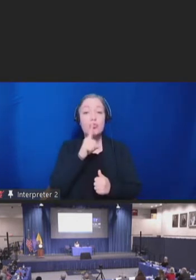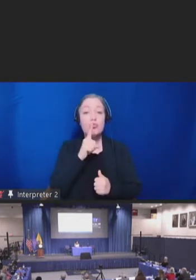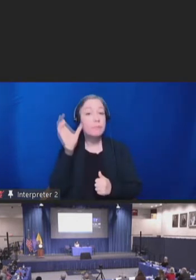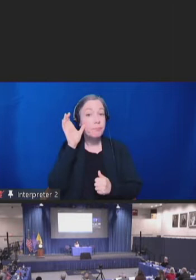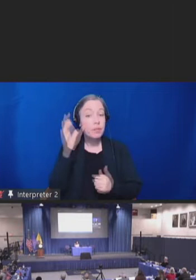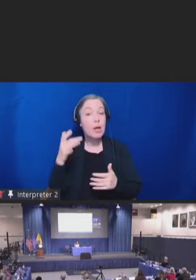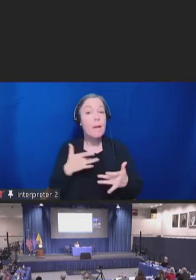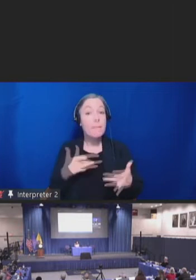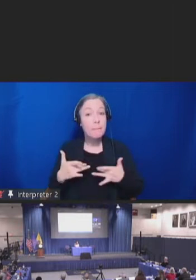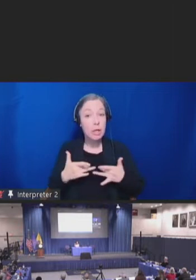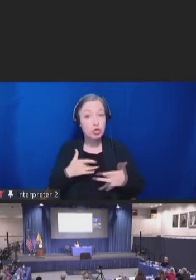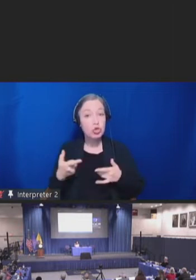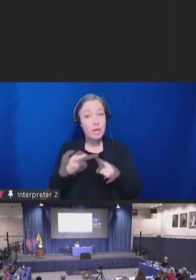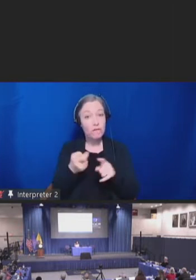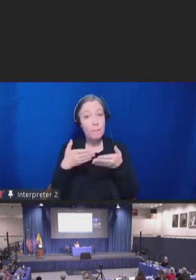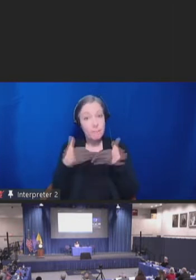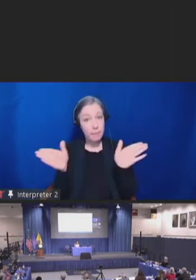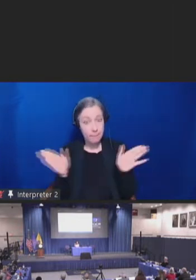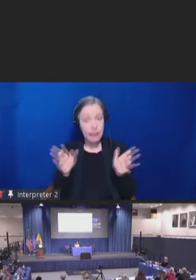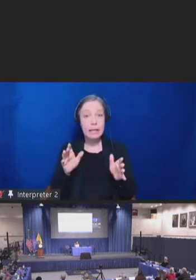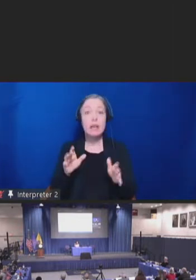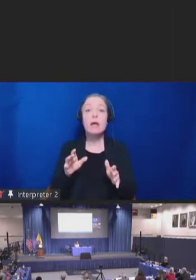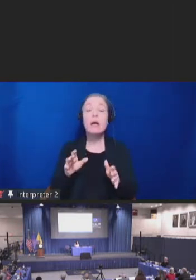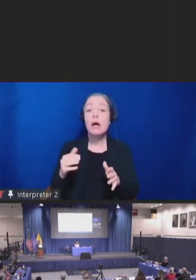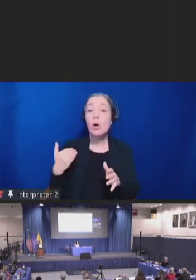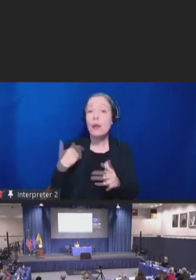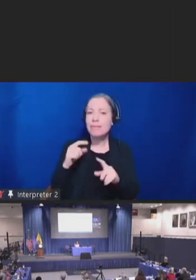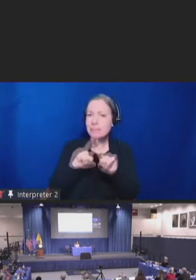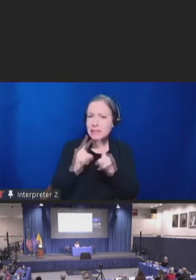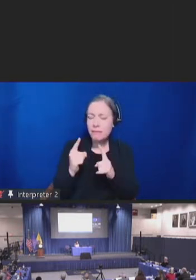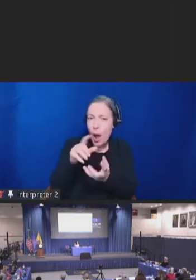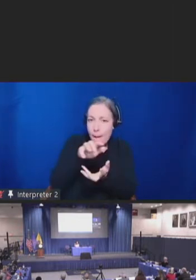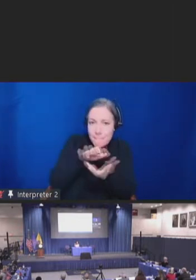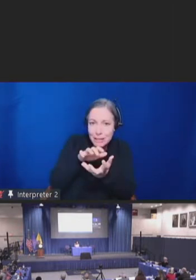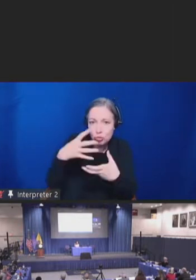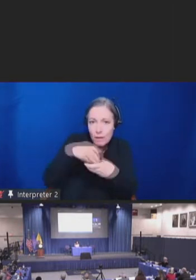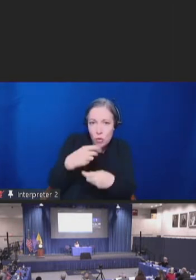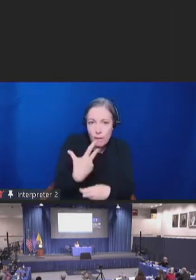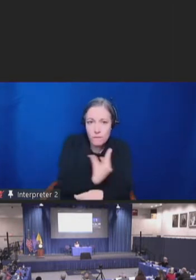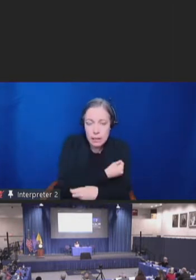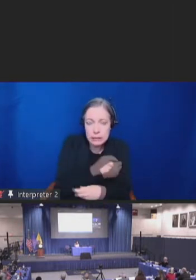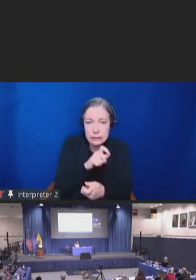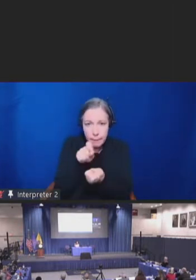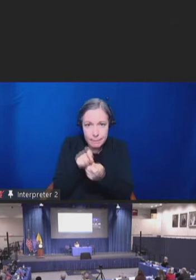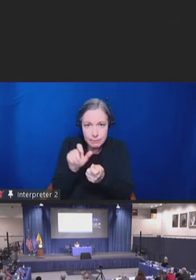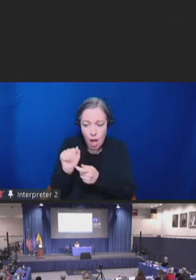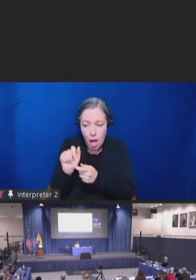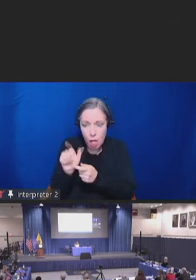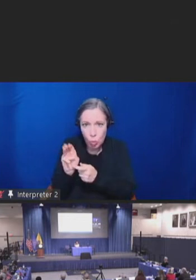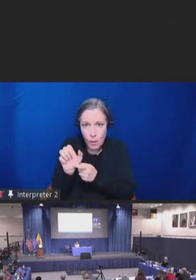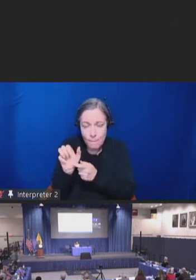is used as an adjuvant, increases the risk of allergic disorders such as asthma.